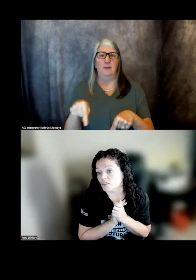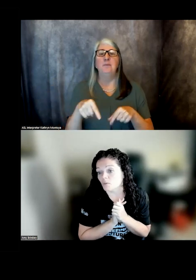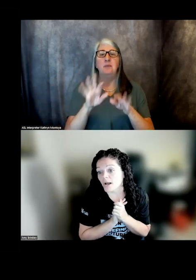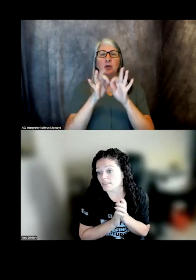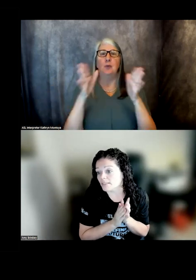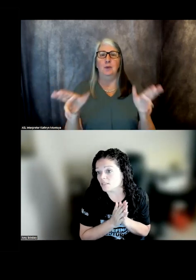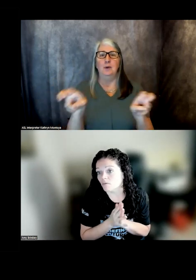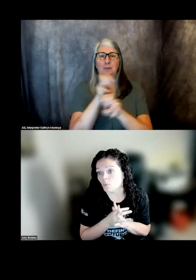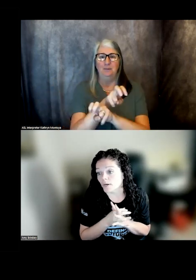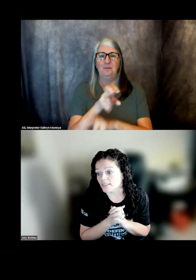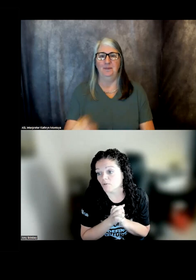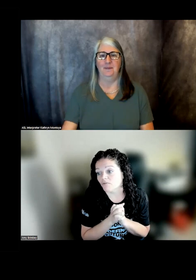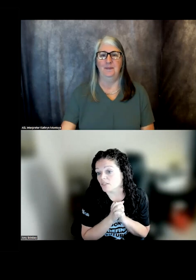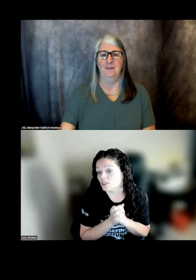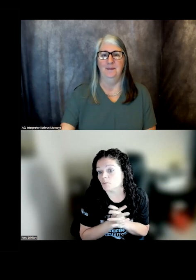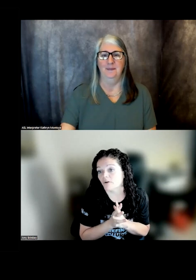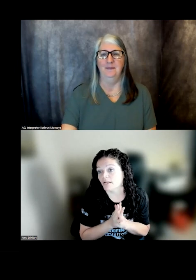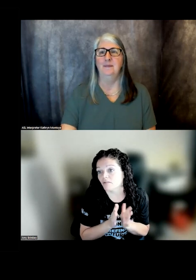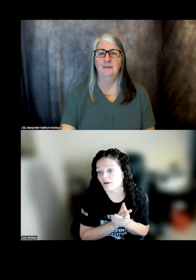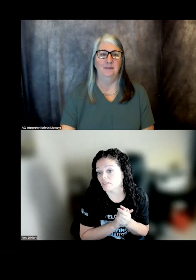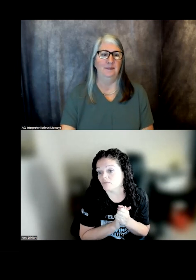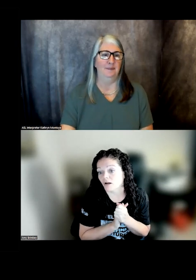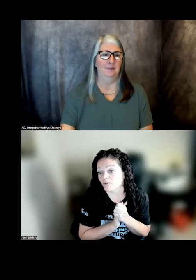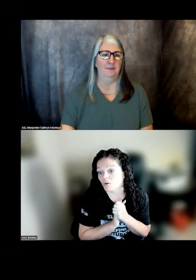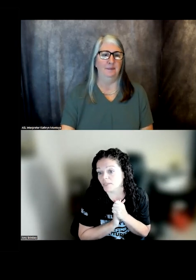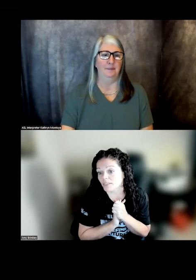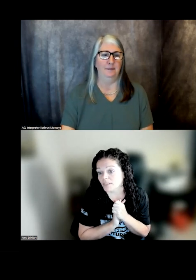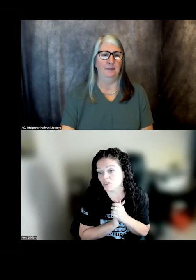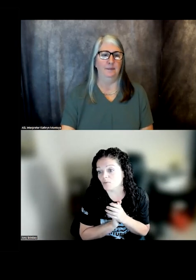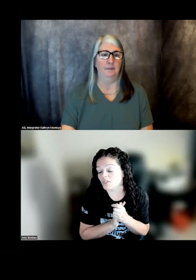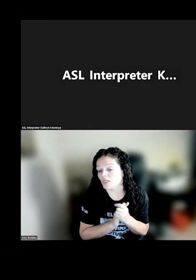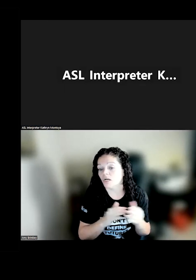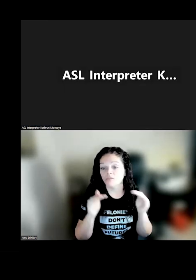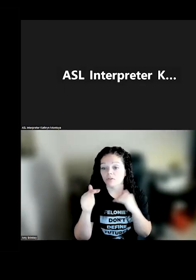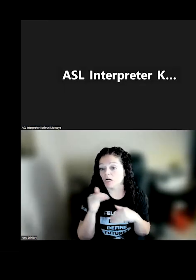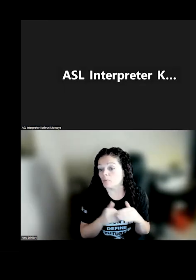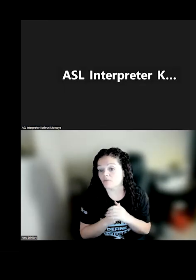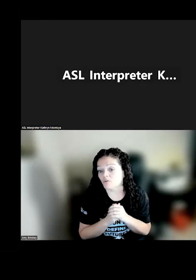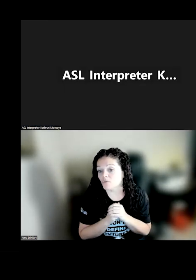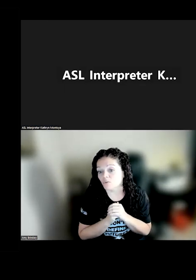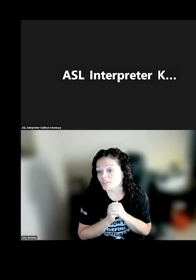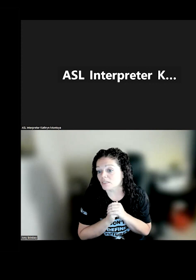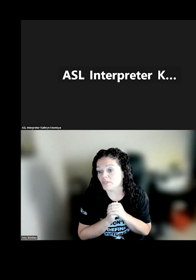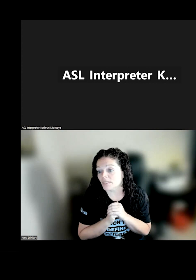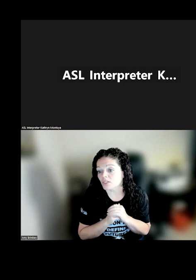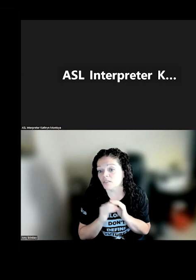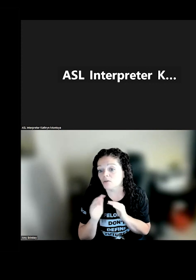SO THERE IS A COUPLE OF DIFFERENT RESOURCES IN THIS SECTION. THE